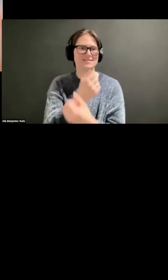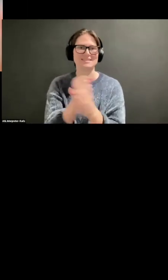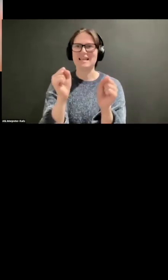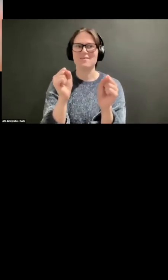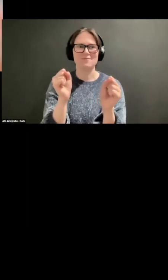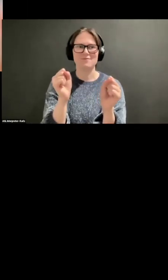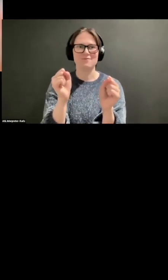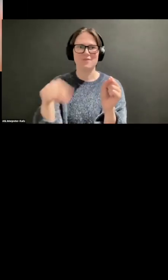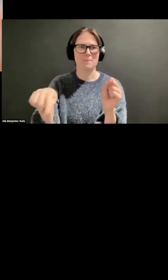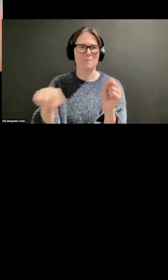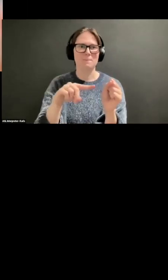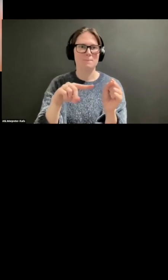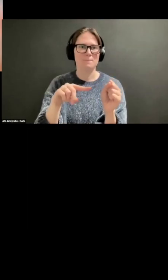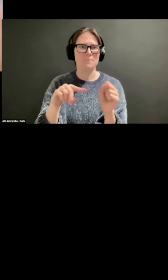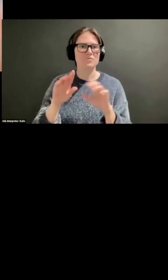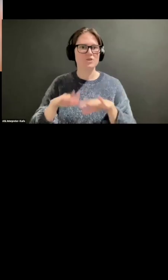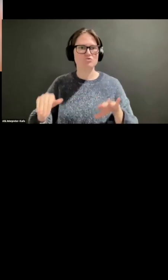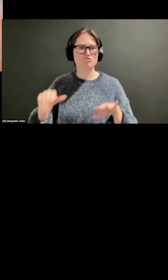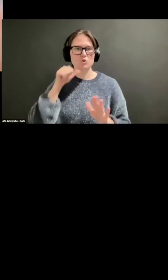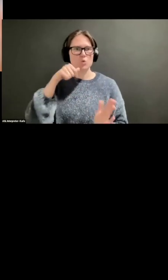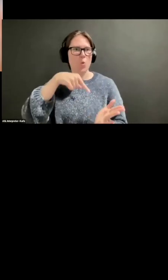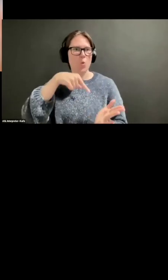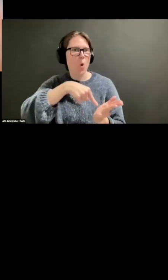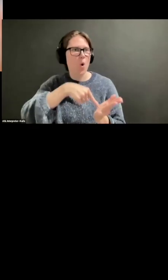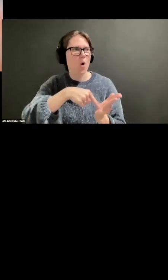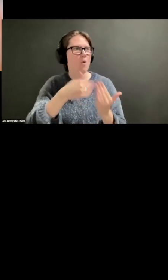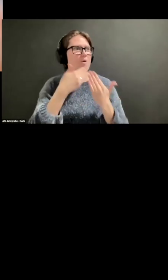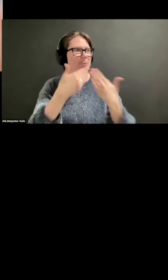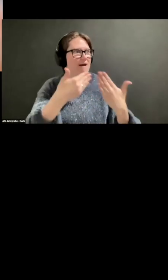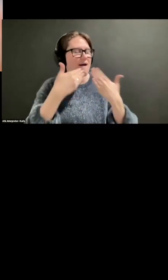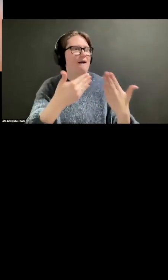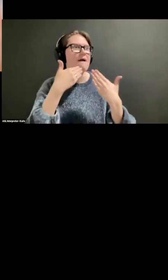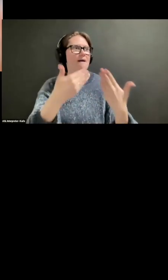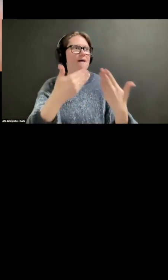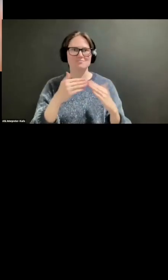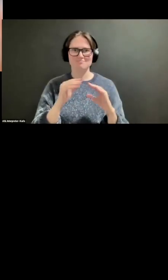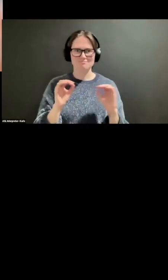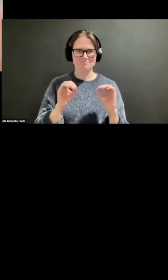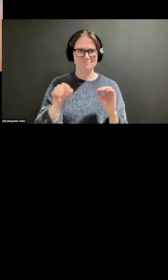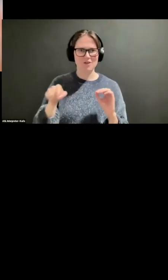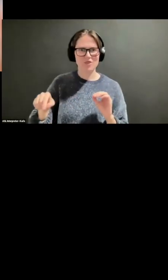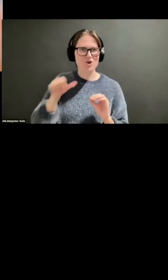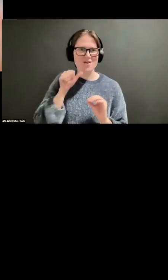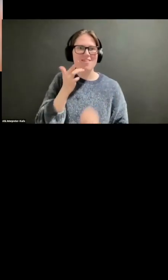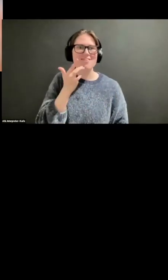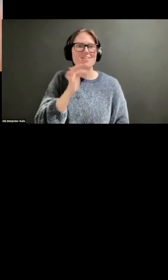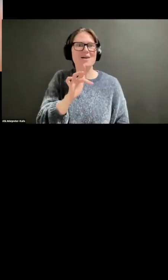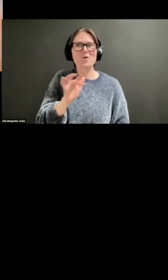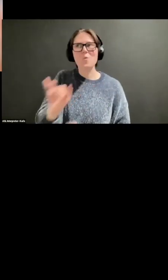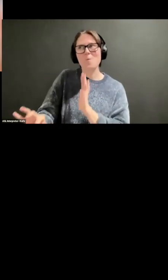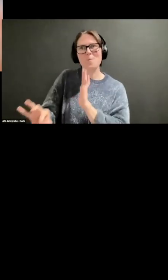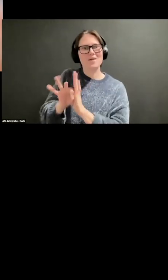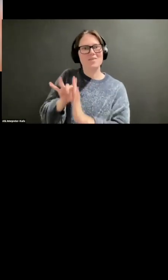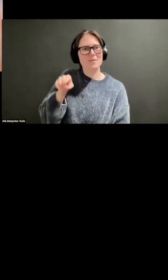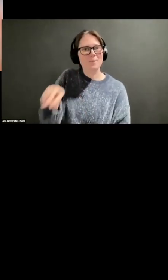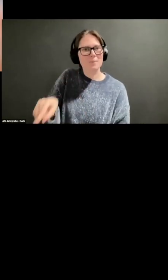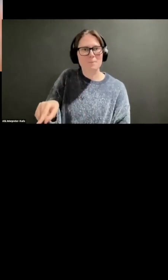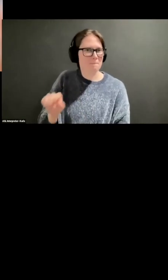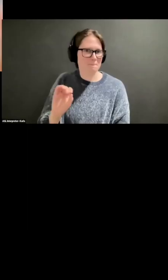you thanks or gratitude, they aren't lucky that you chose them or that you put, you know, I hate that